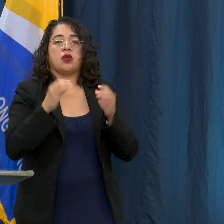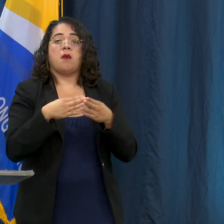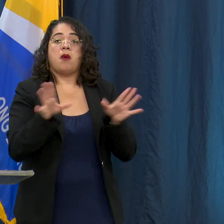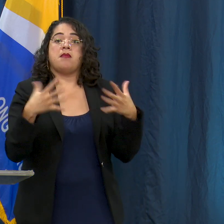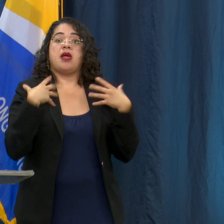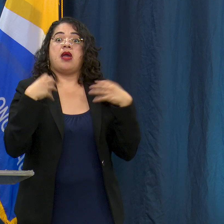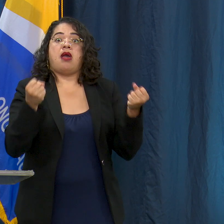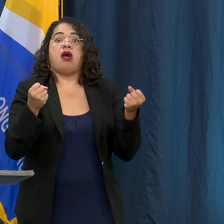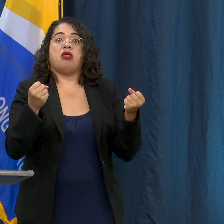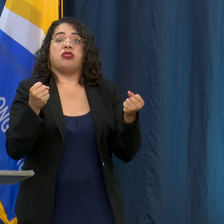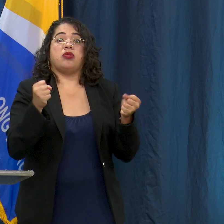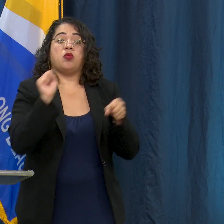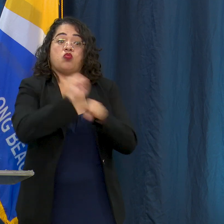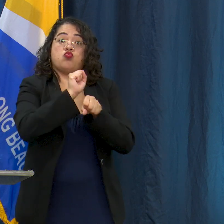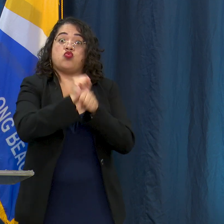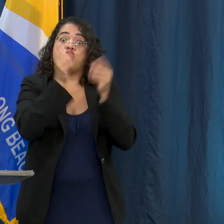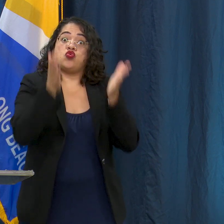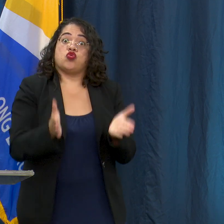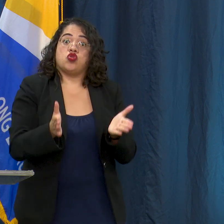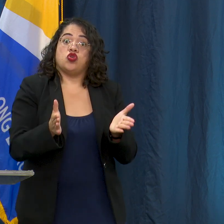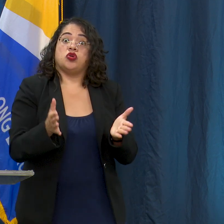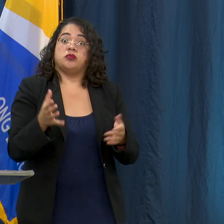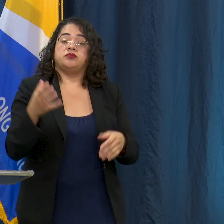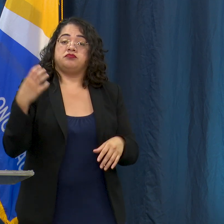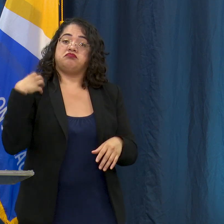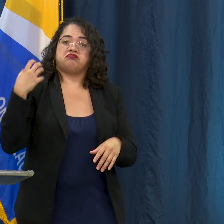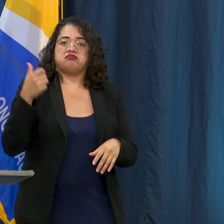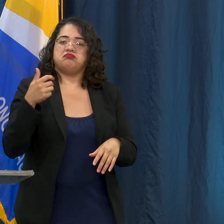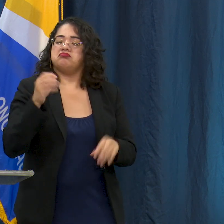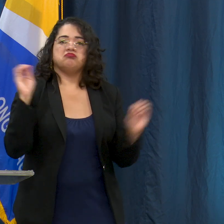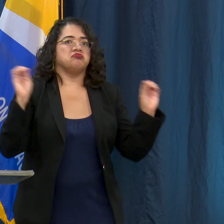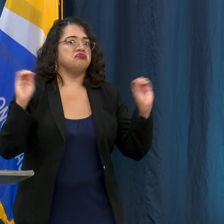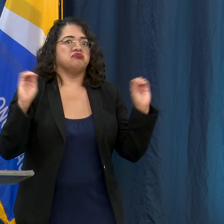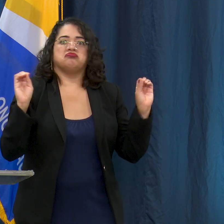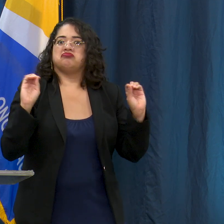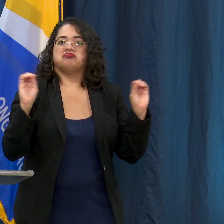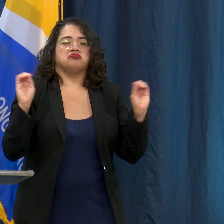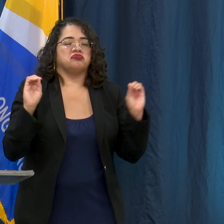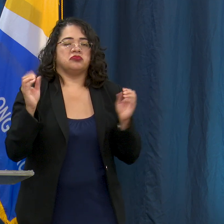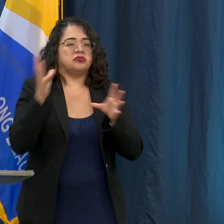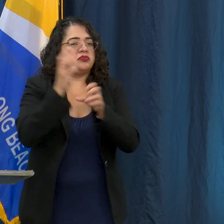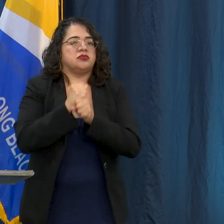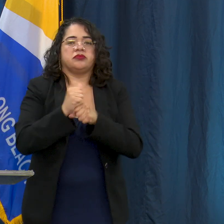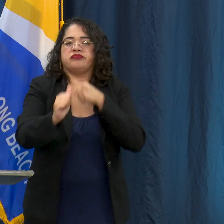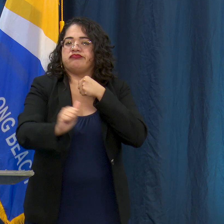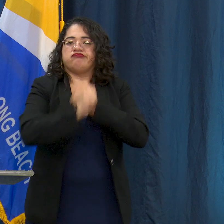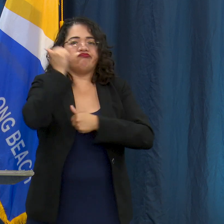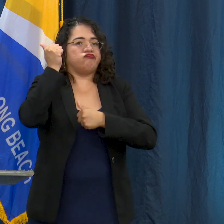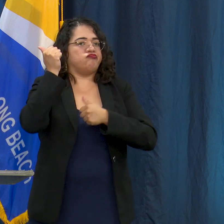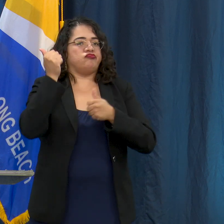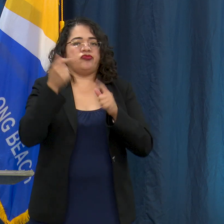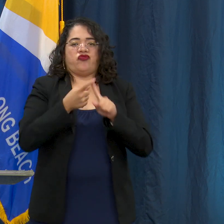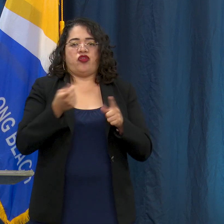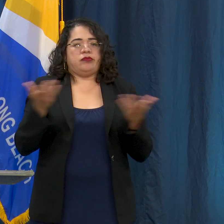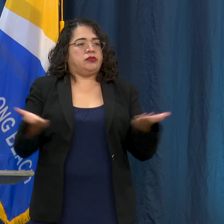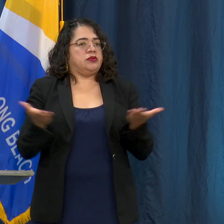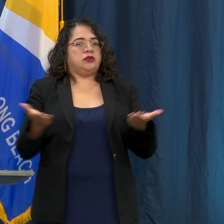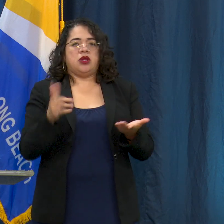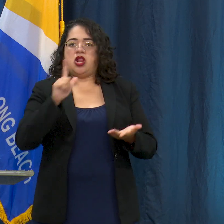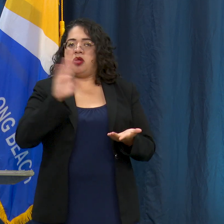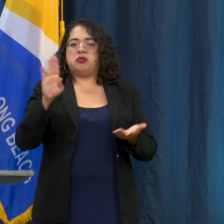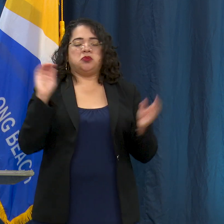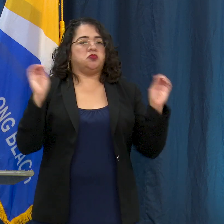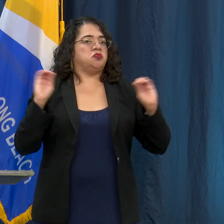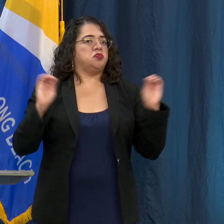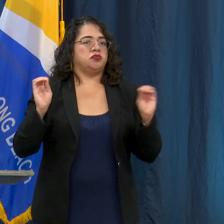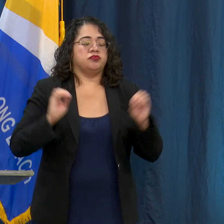from Long Beach has has received any death threats. I do want to say that I